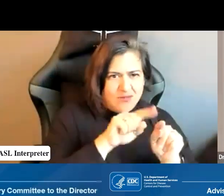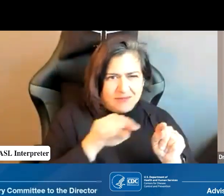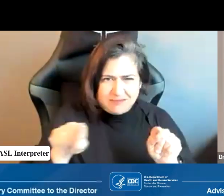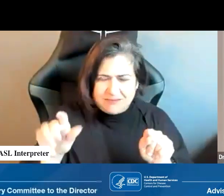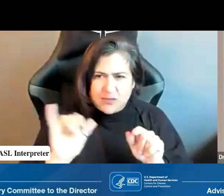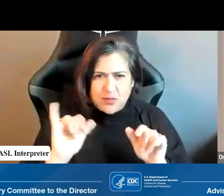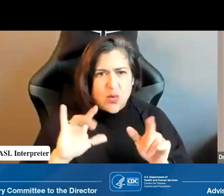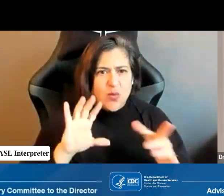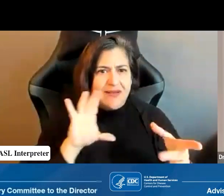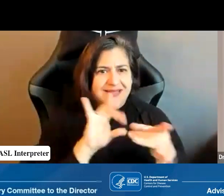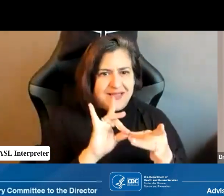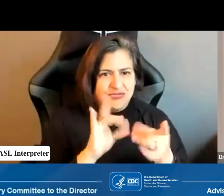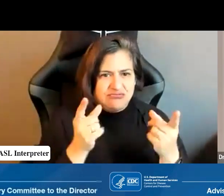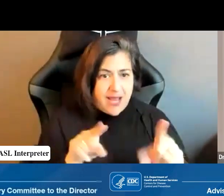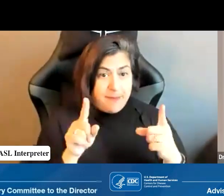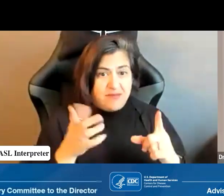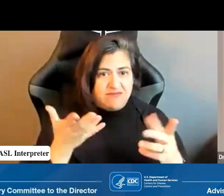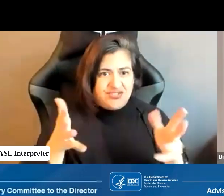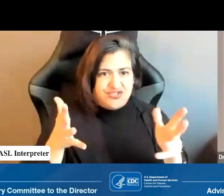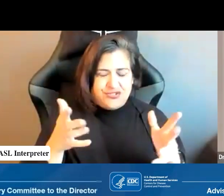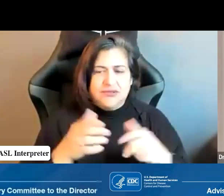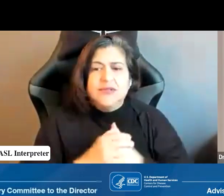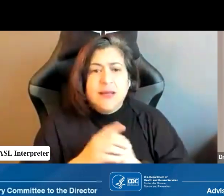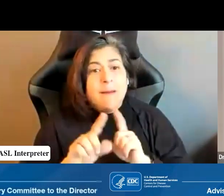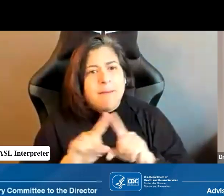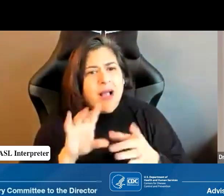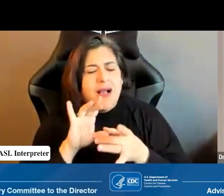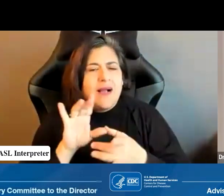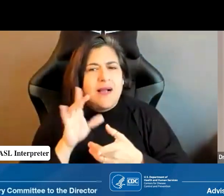And then I would say also when it comes to like USDA that we have a lot